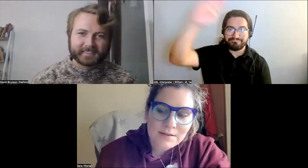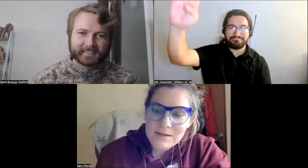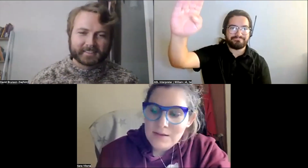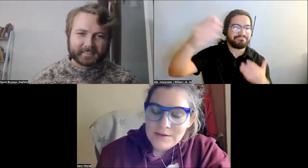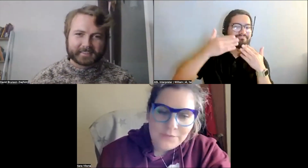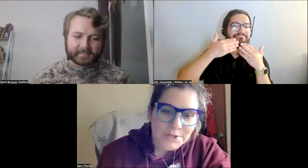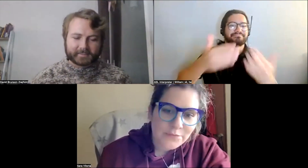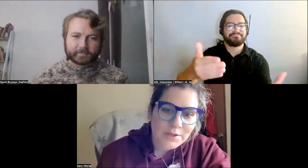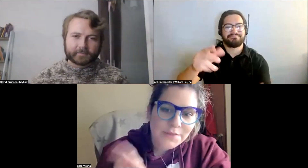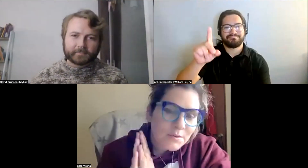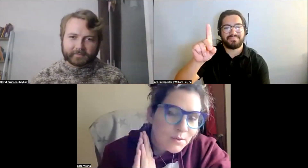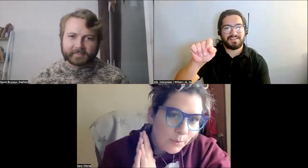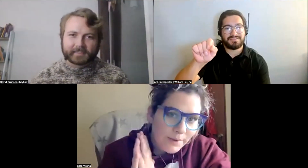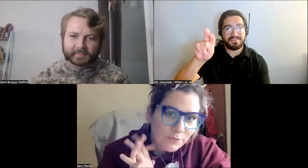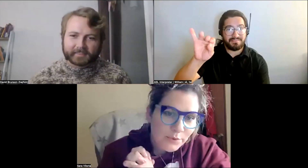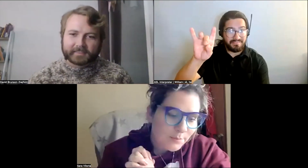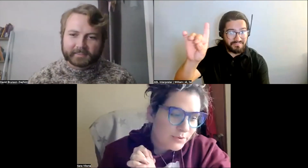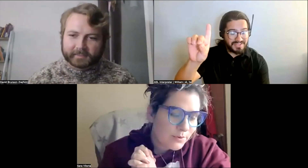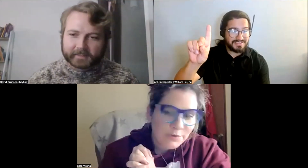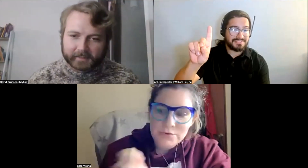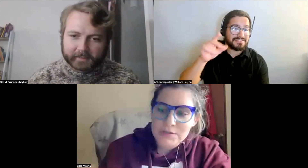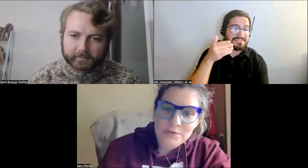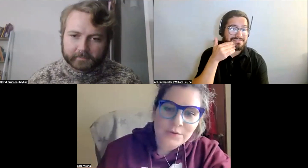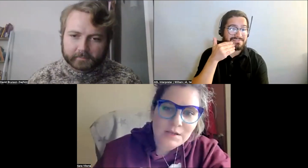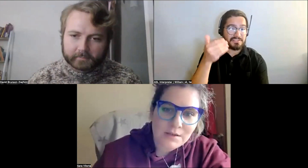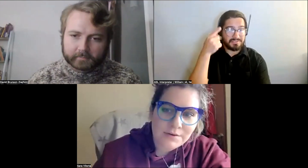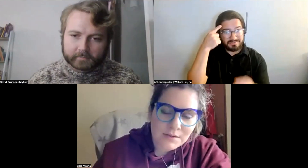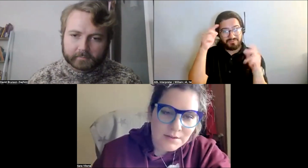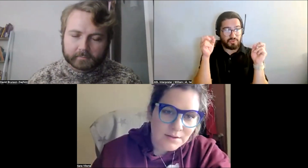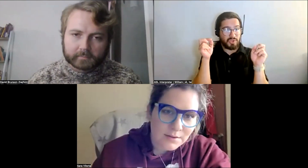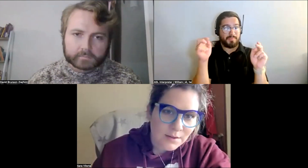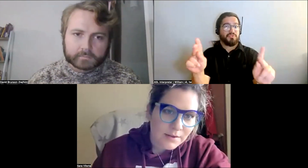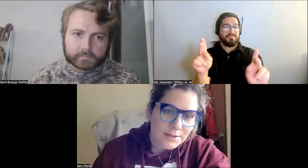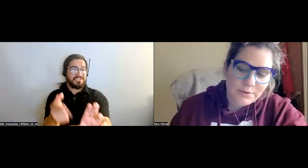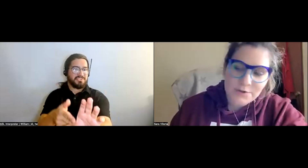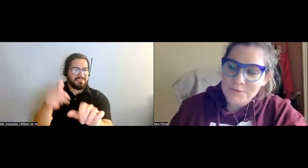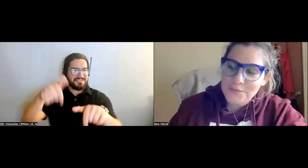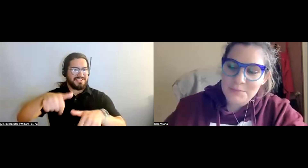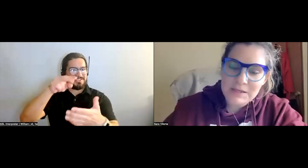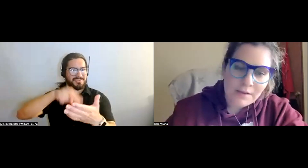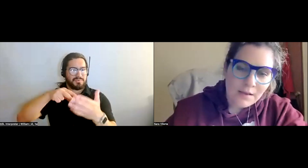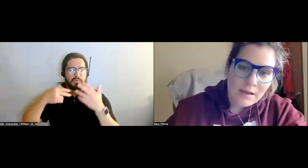First of all, thank you so much for the opportunity of reading here. It is an honor for me.